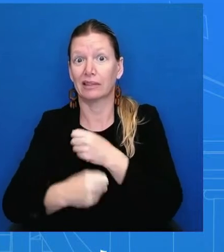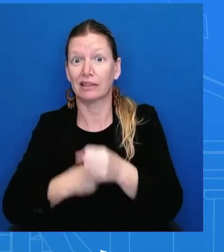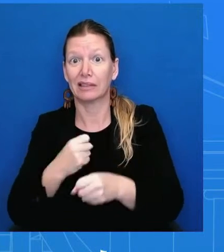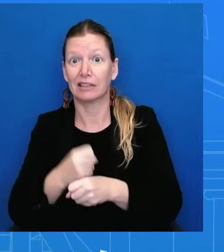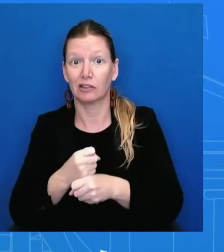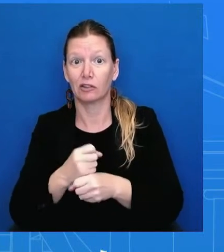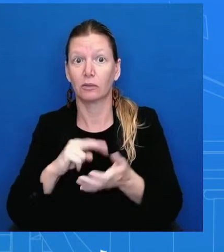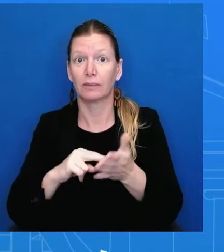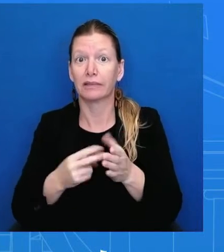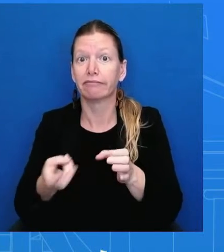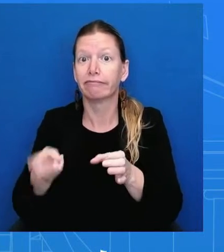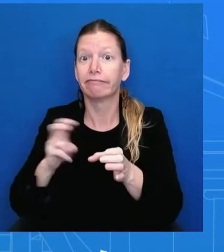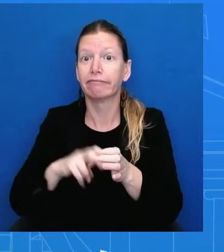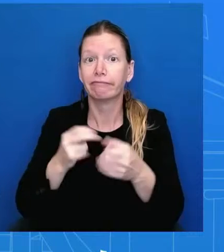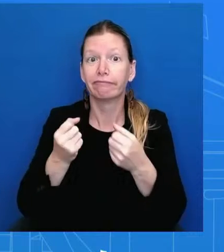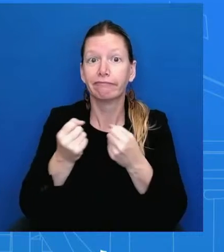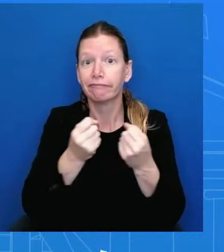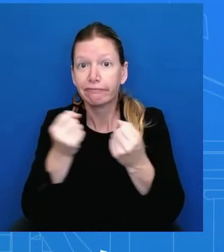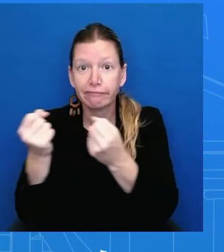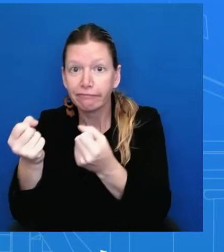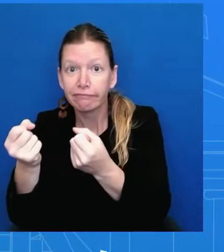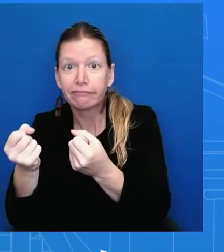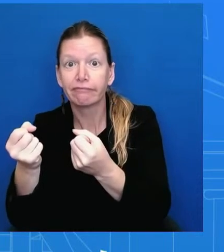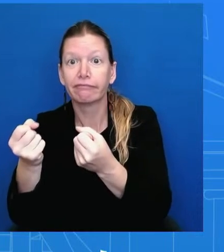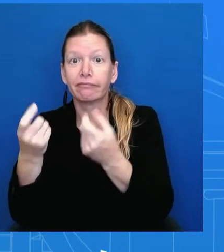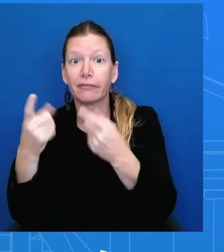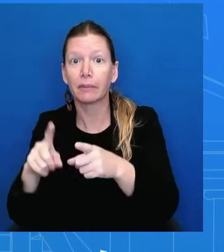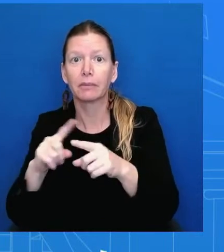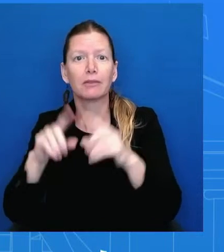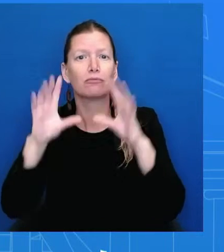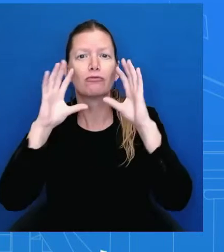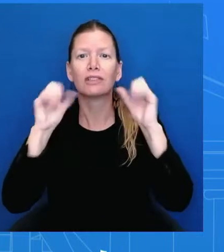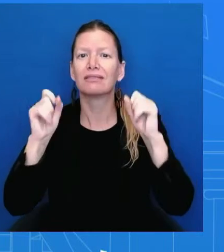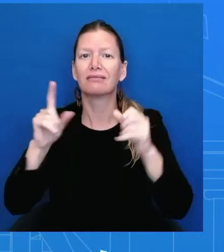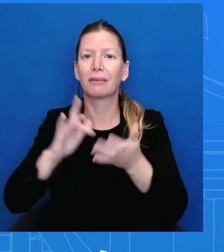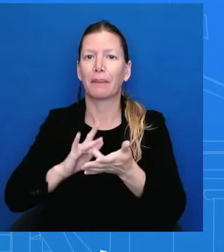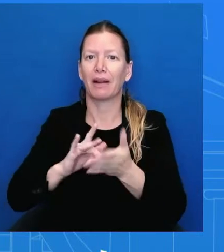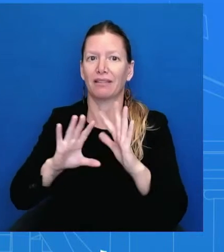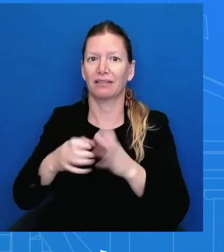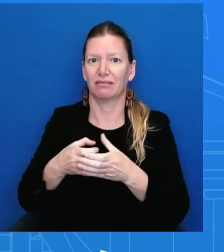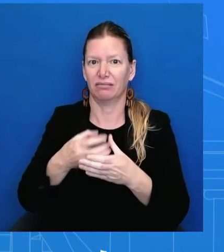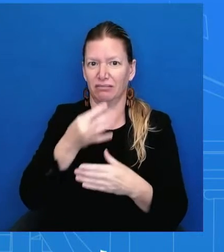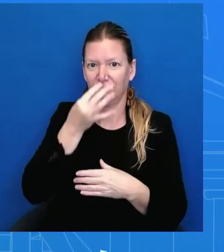is literally down on the other side of the Colonnade. It's just down the steps from the Residence.